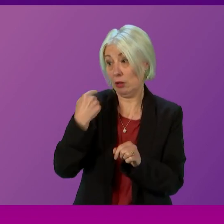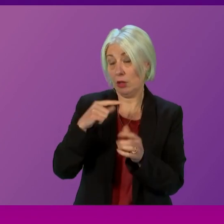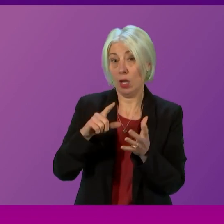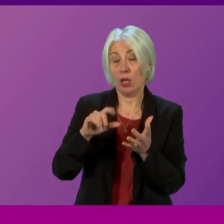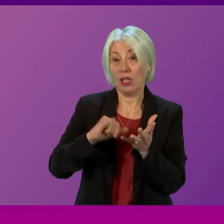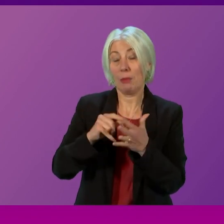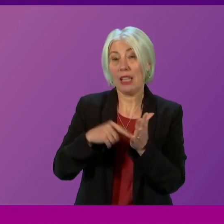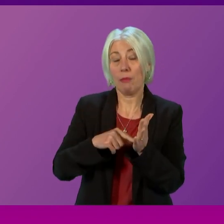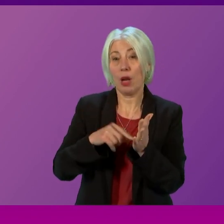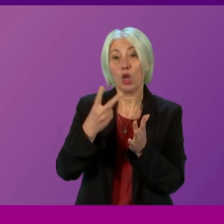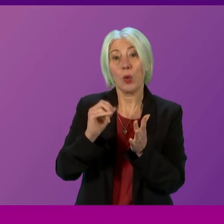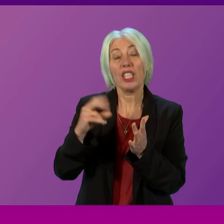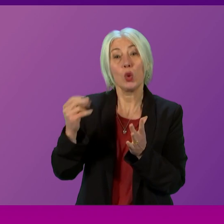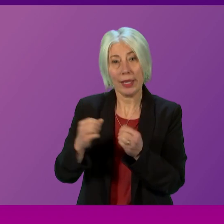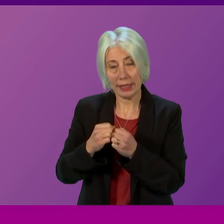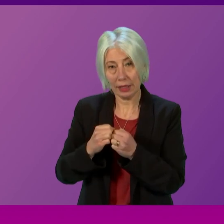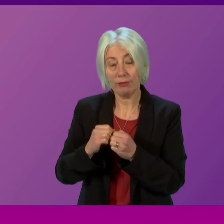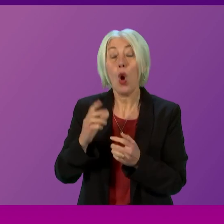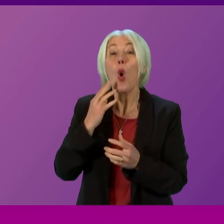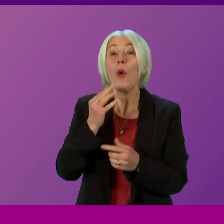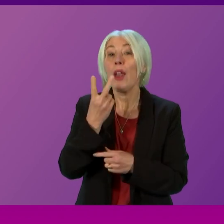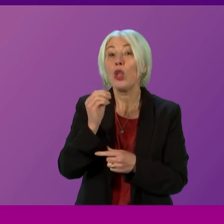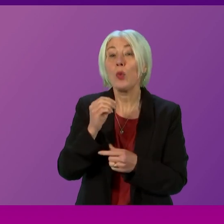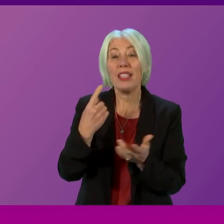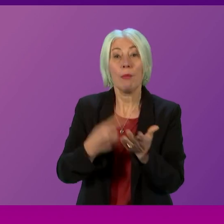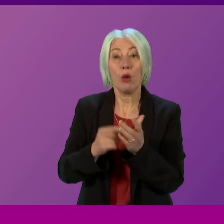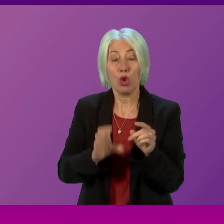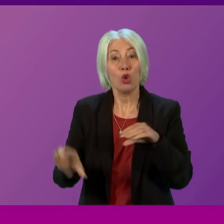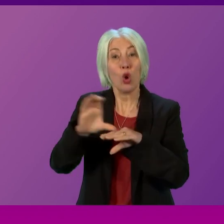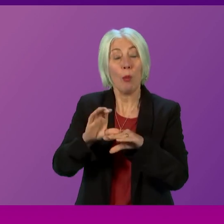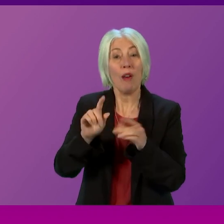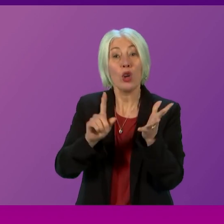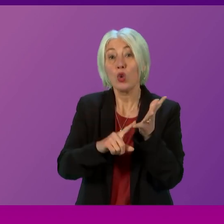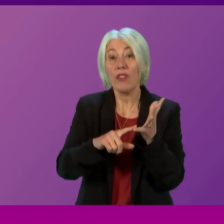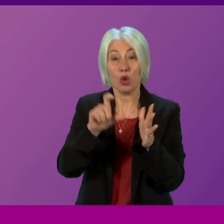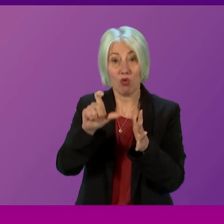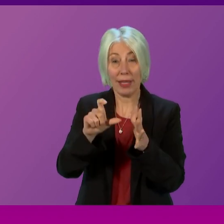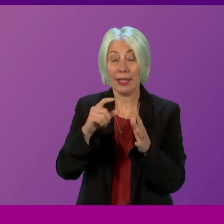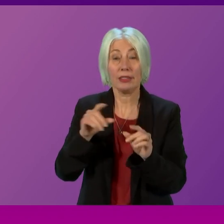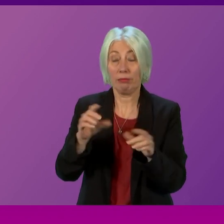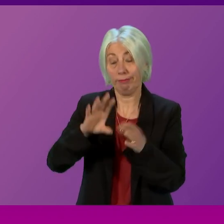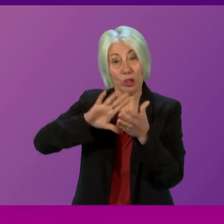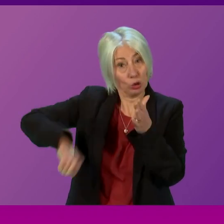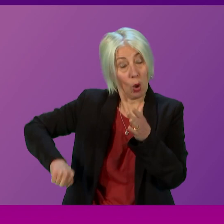When the UK Government removed the £20 universal credit top-up, we continued offering the grant to all low-income households that would have been